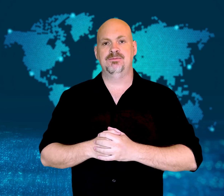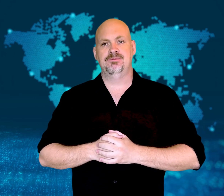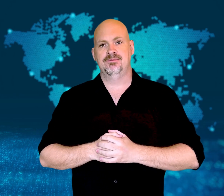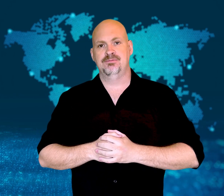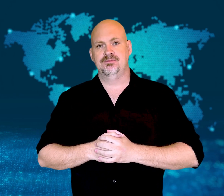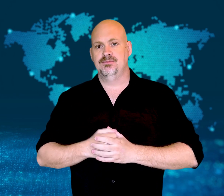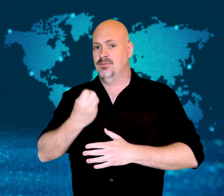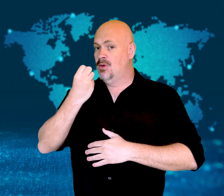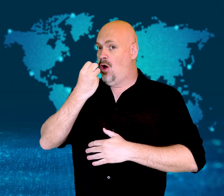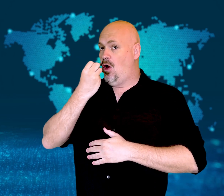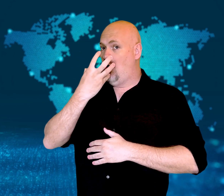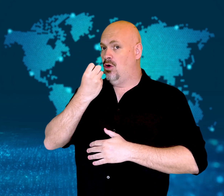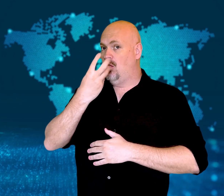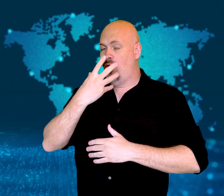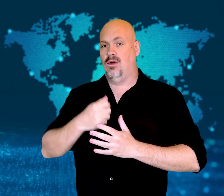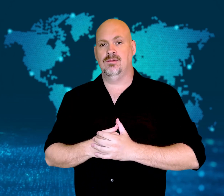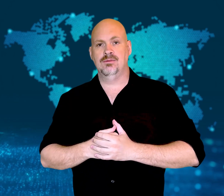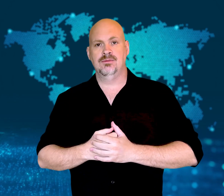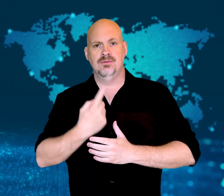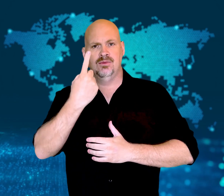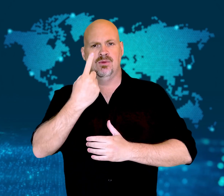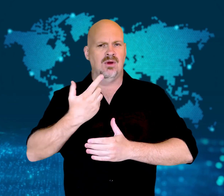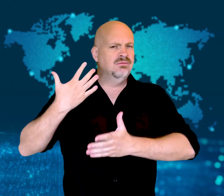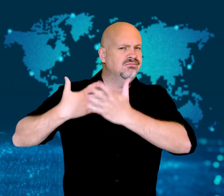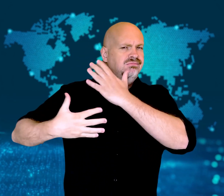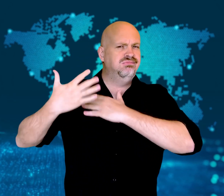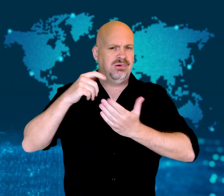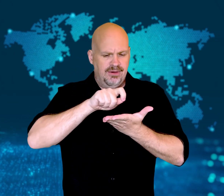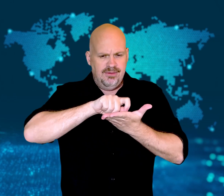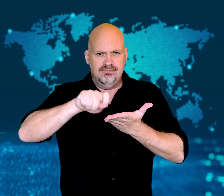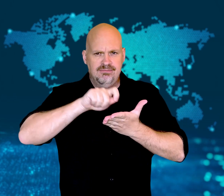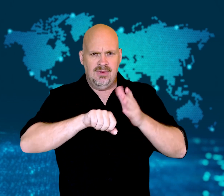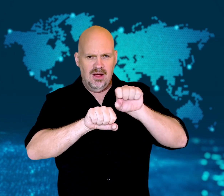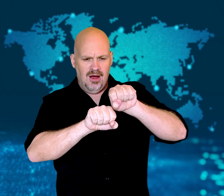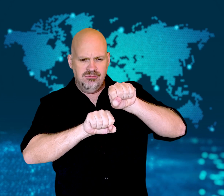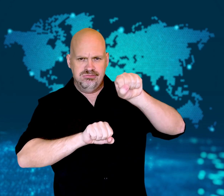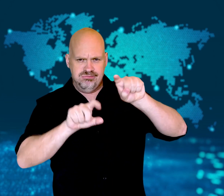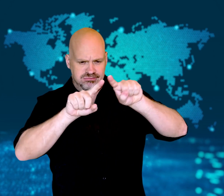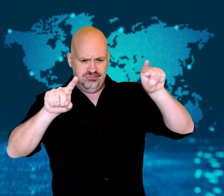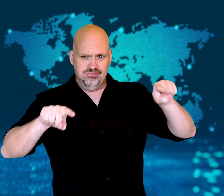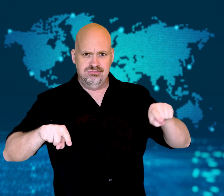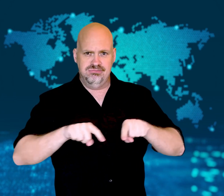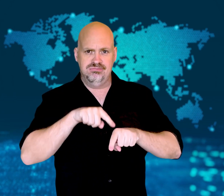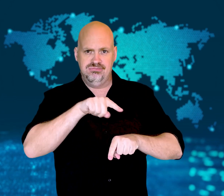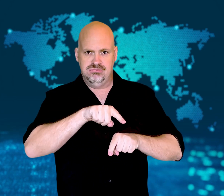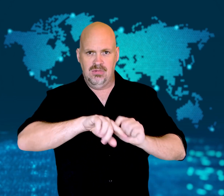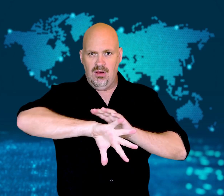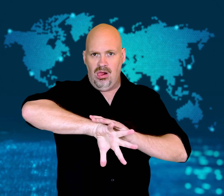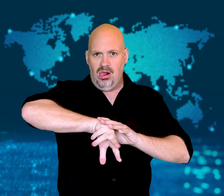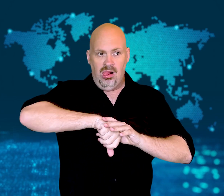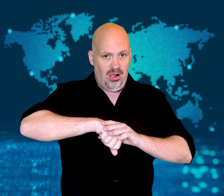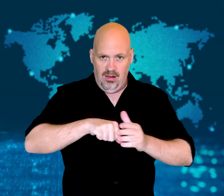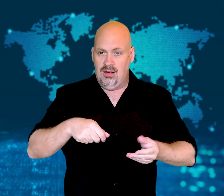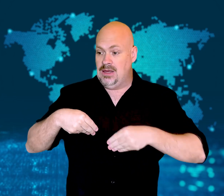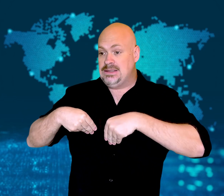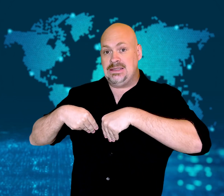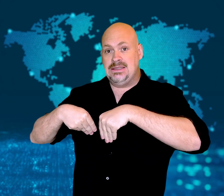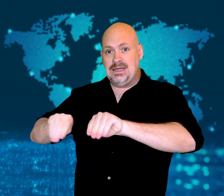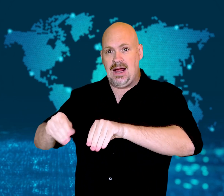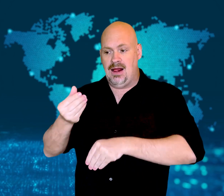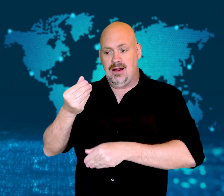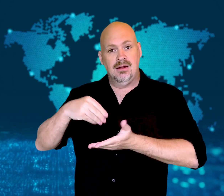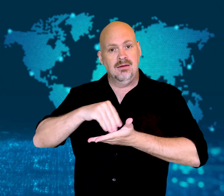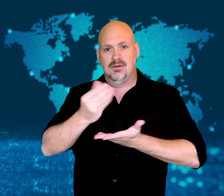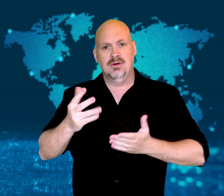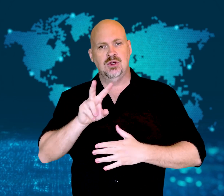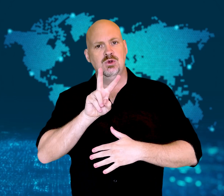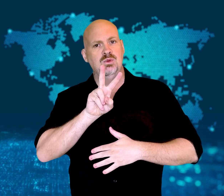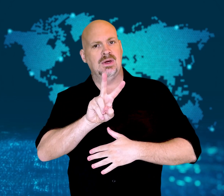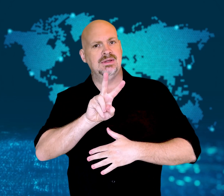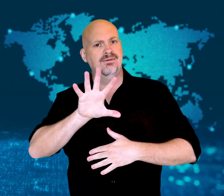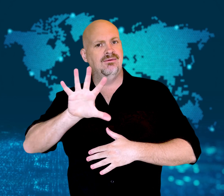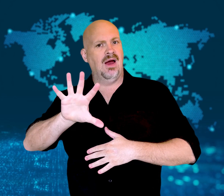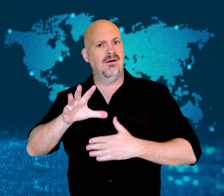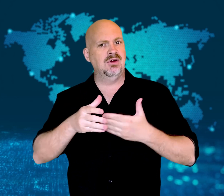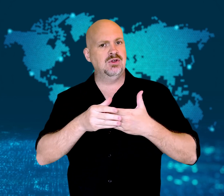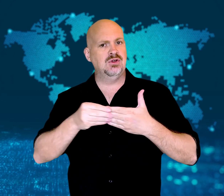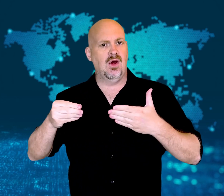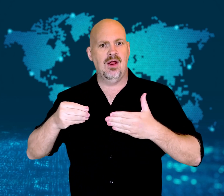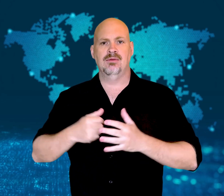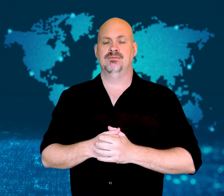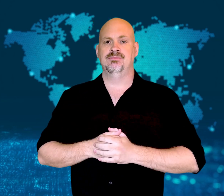Stolen scroll sold for $25 USD